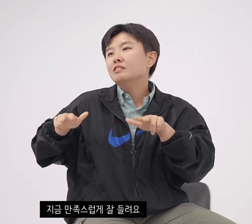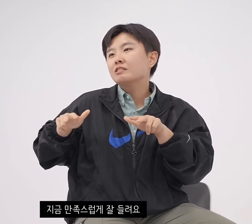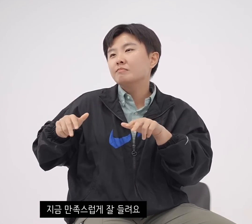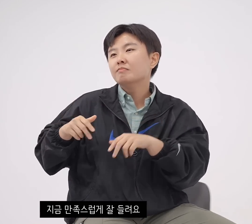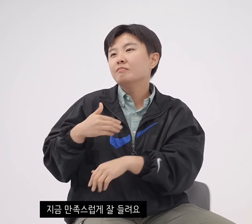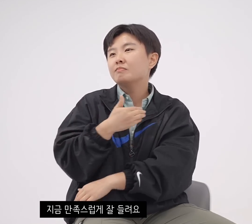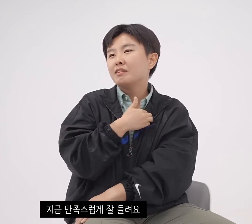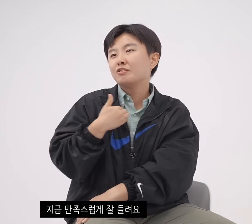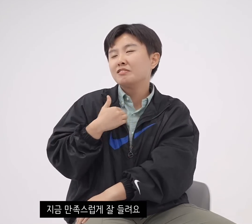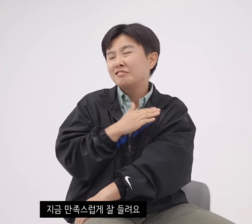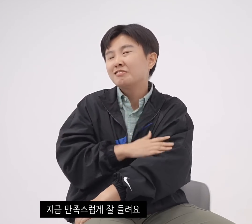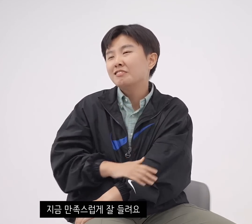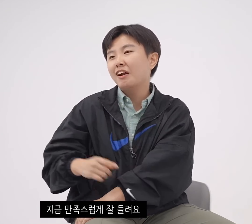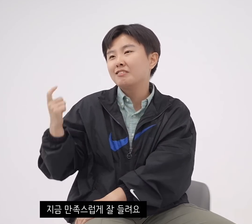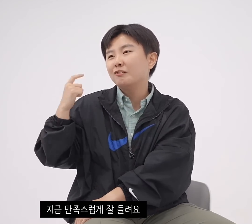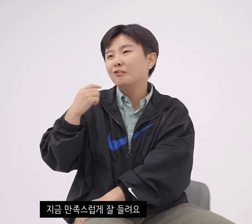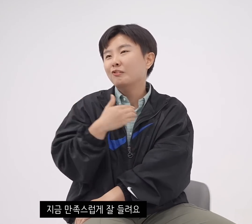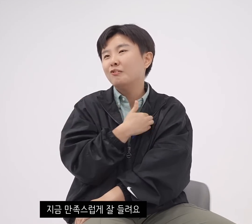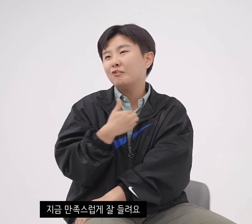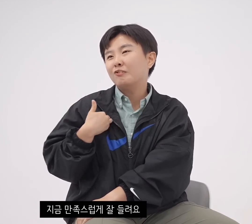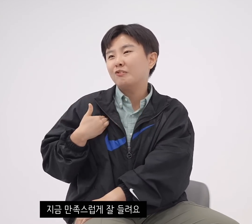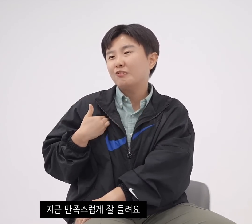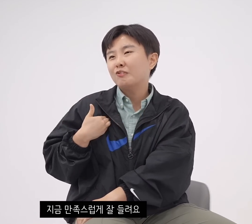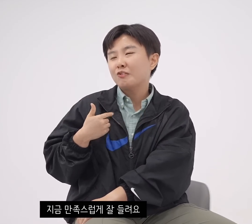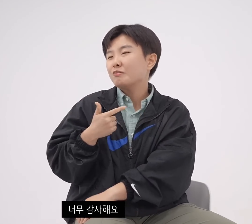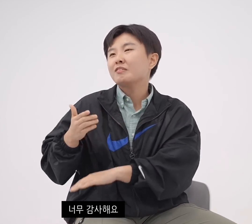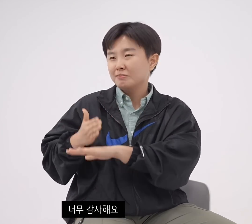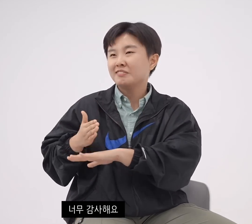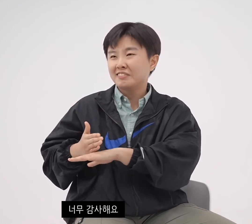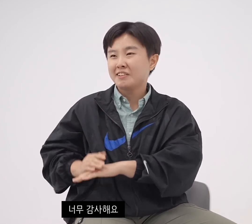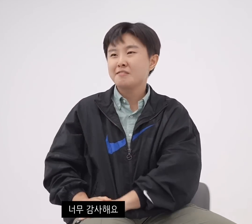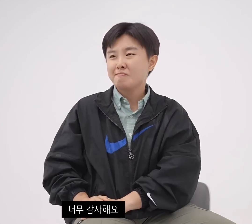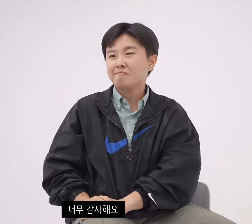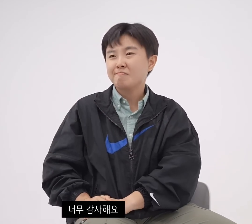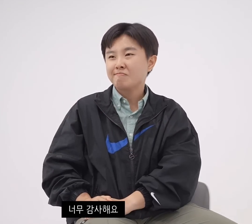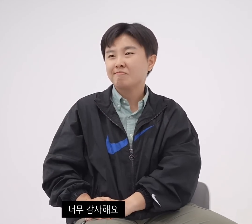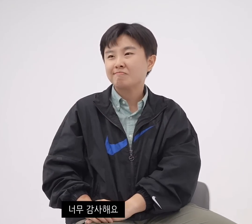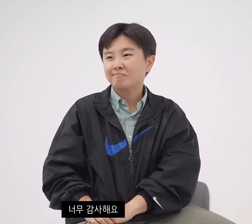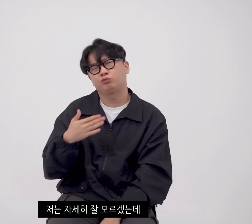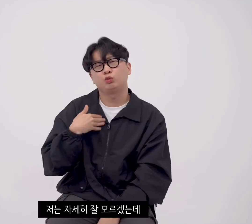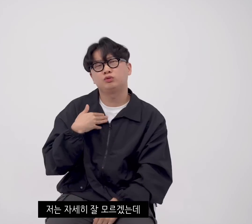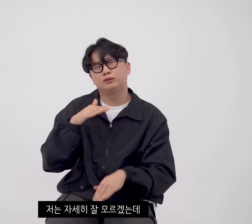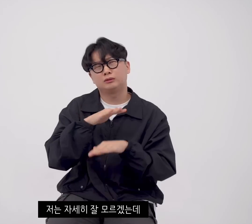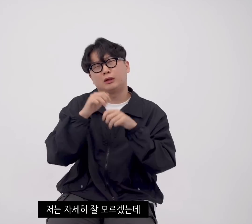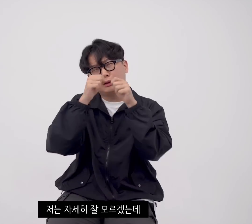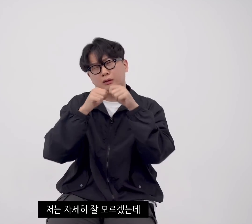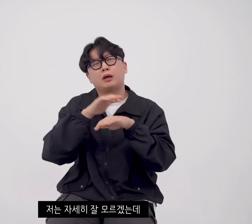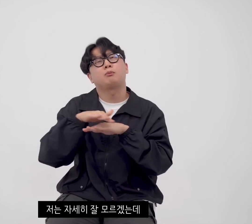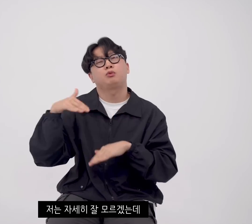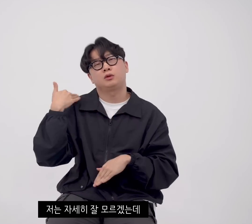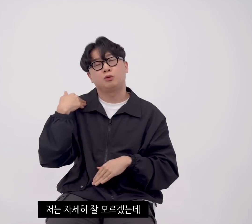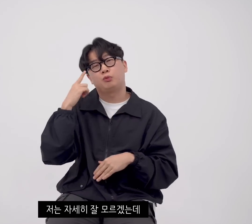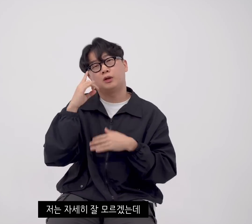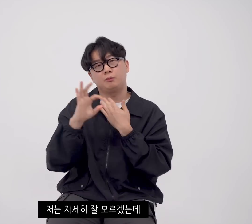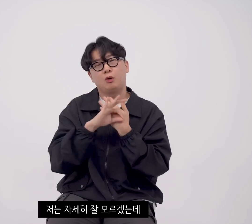I can hear well now. Thank you so much. I don't know the details, but